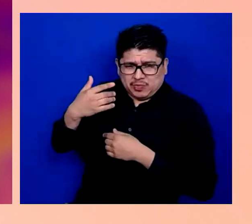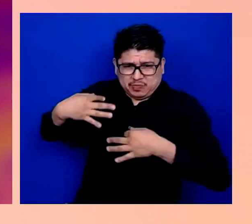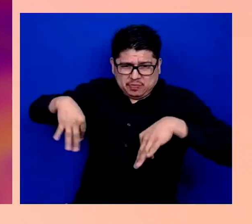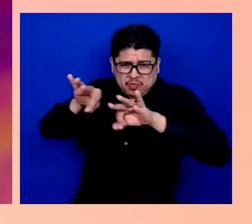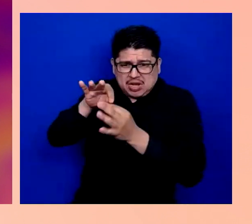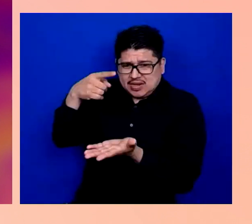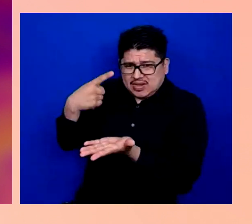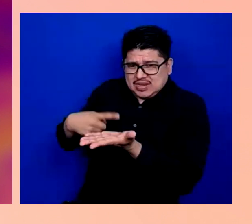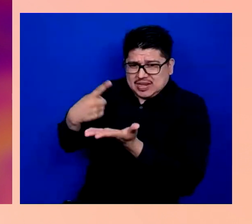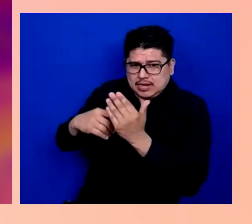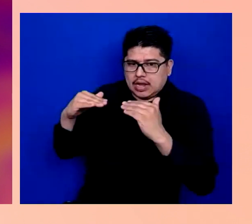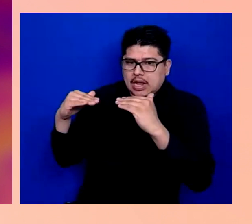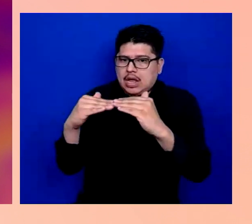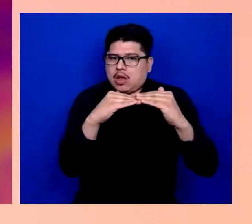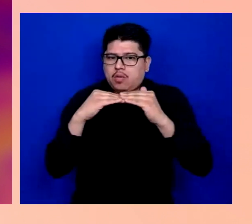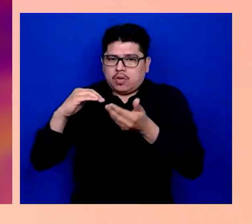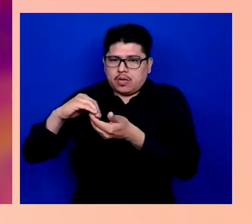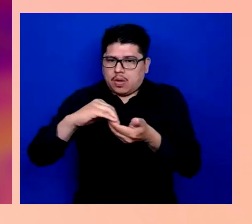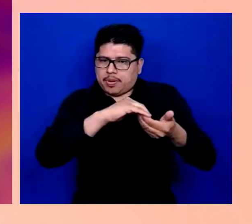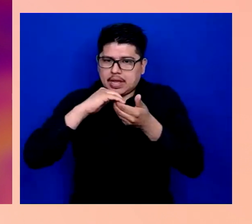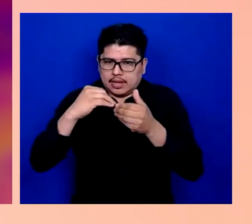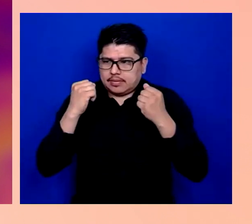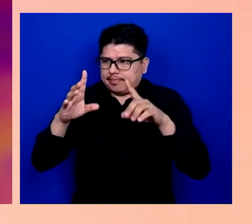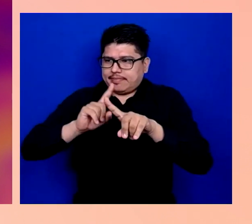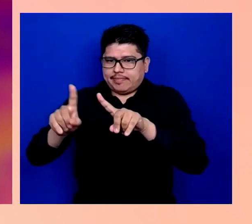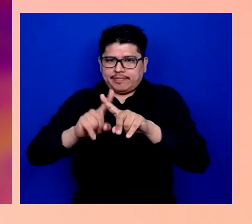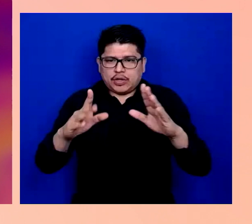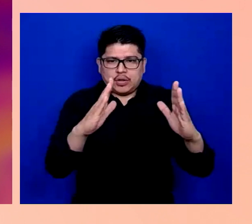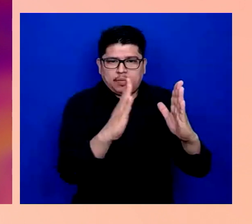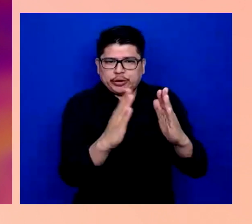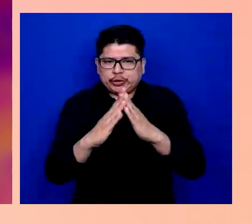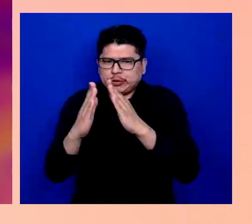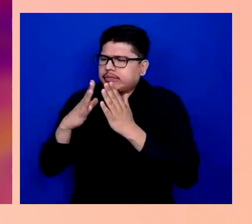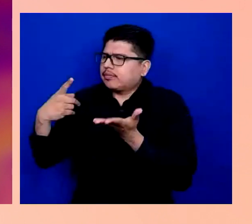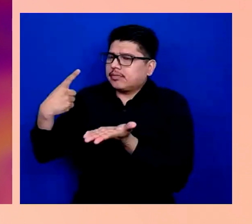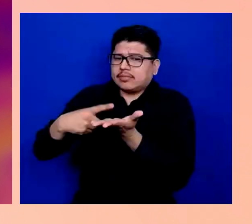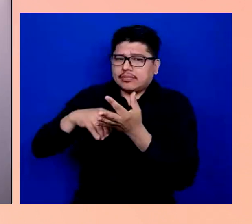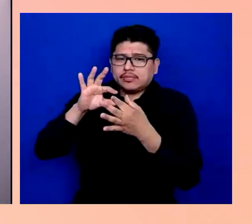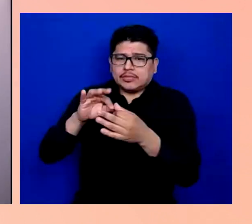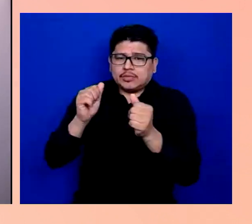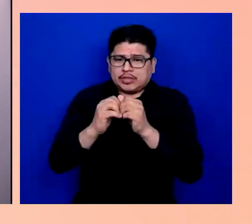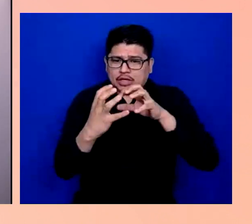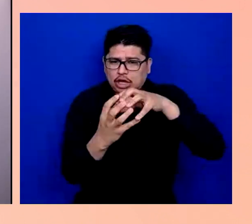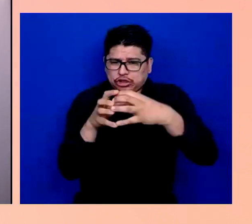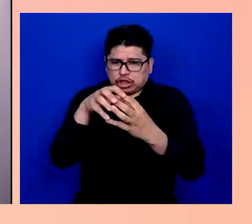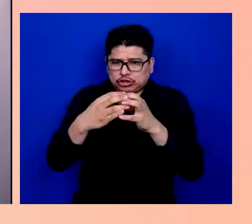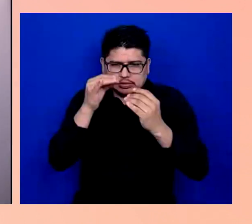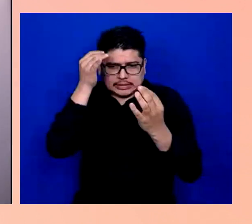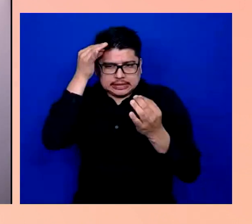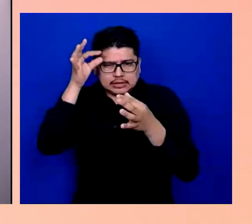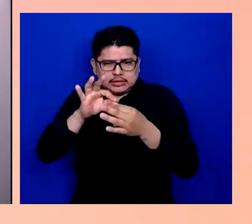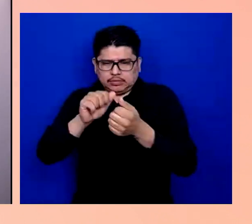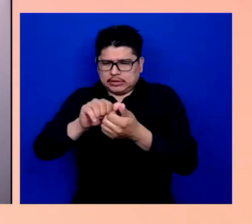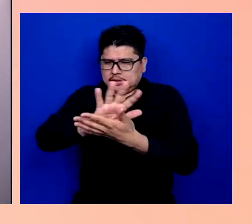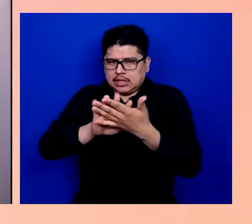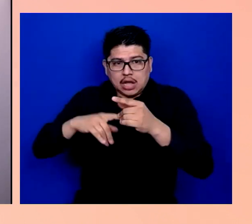Can you talk about intersectionality considerations when designing for cognition? Sure, yes. Great question.